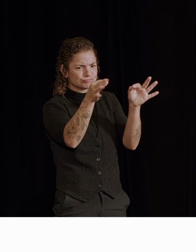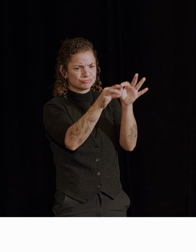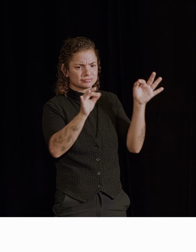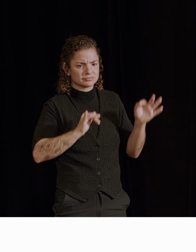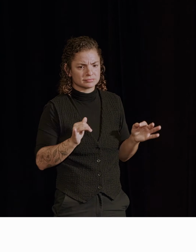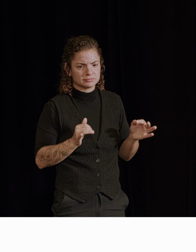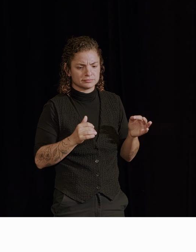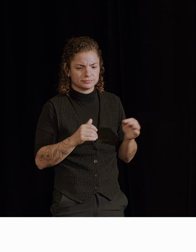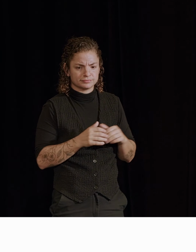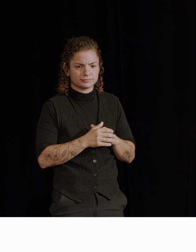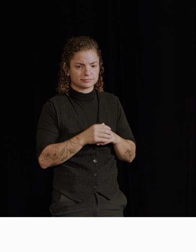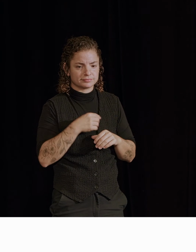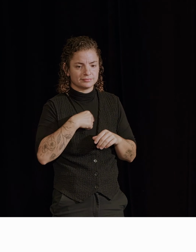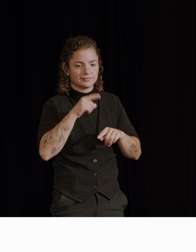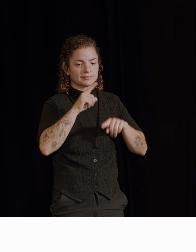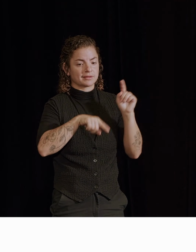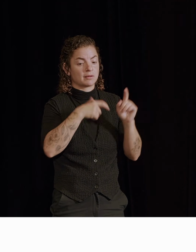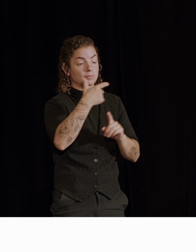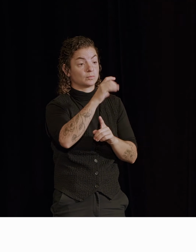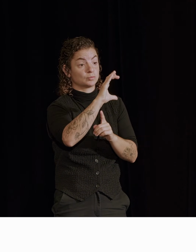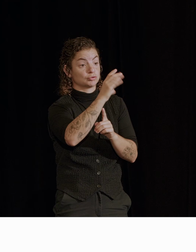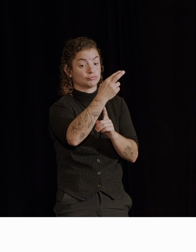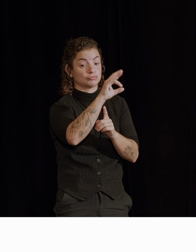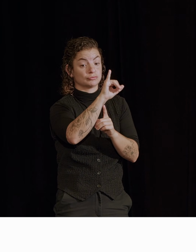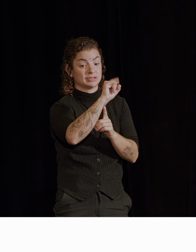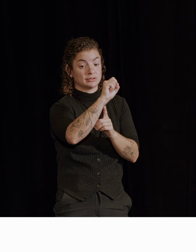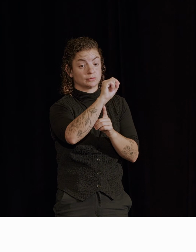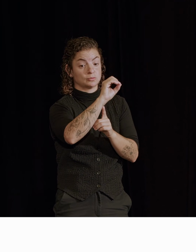and understand anything they are saying,